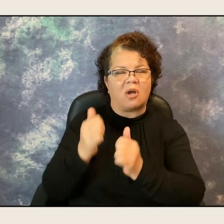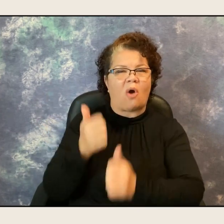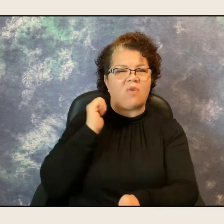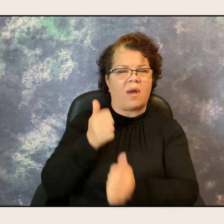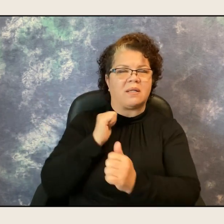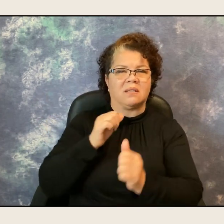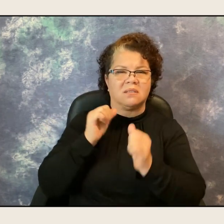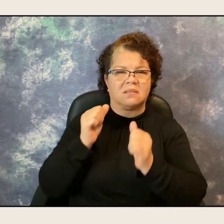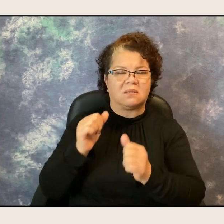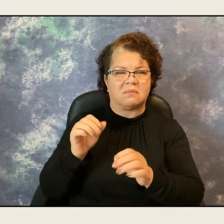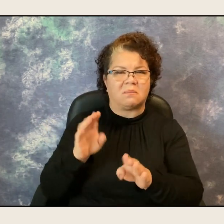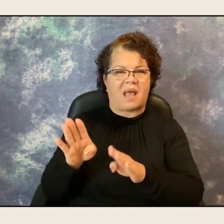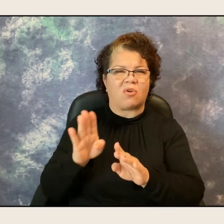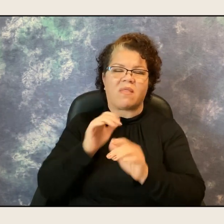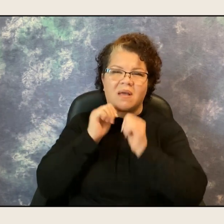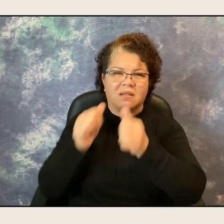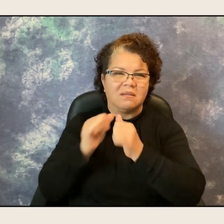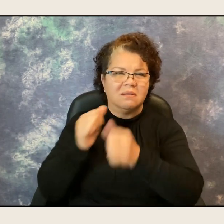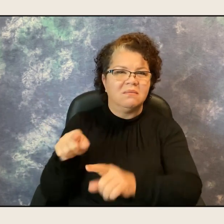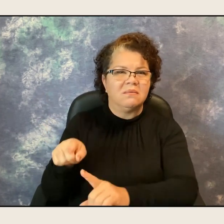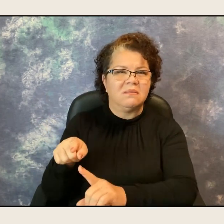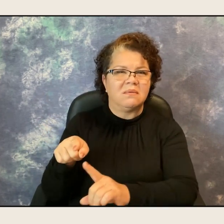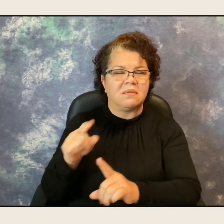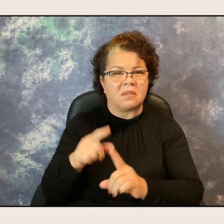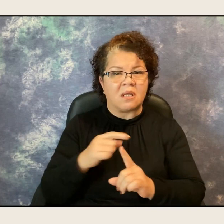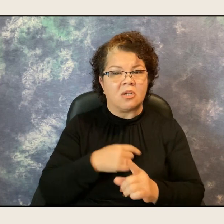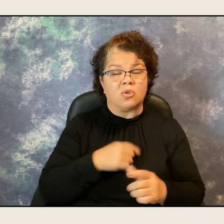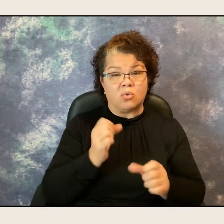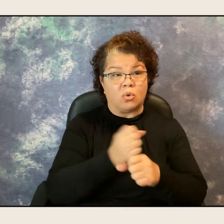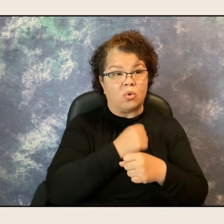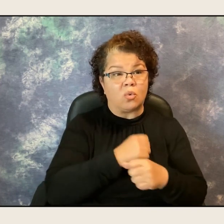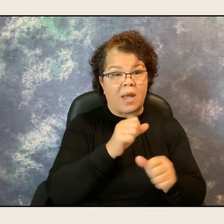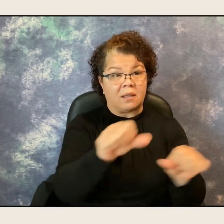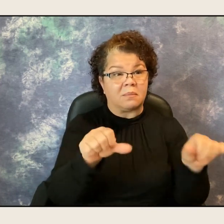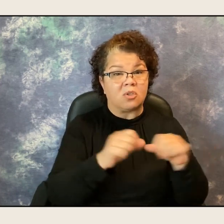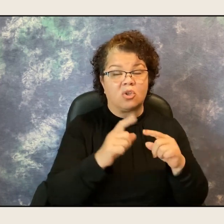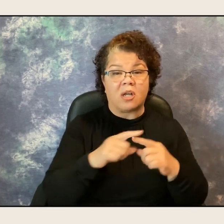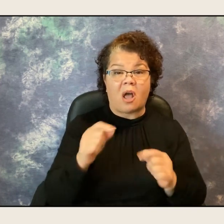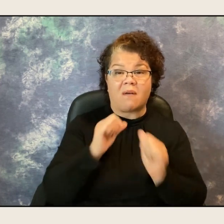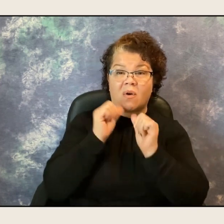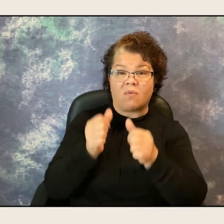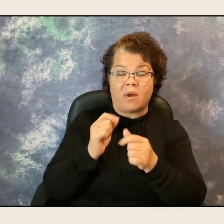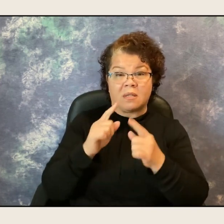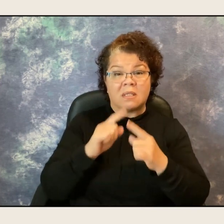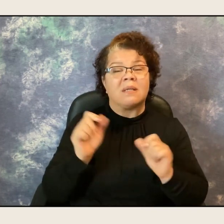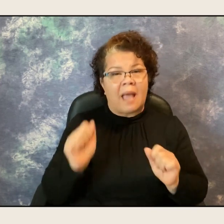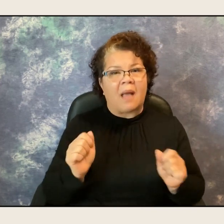where that avoidance can be dealt with. You see, so it's like working together